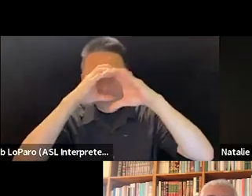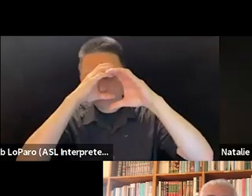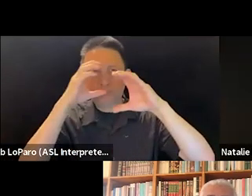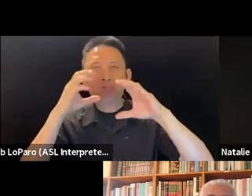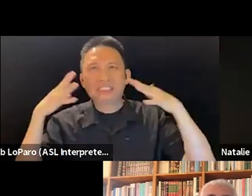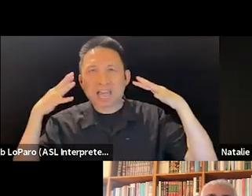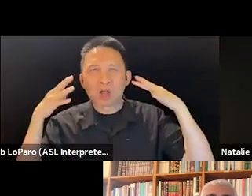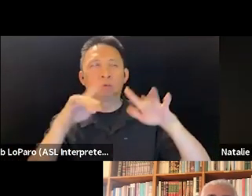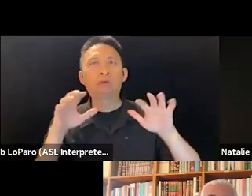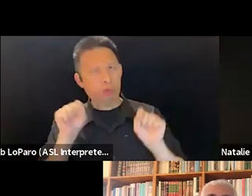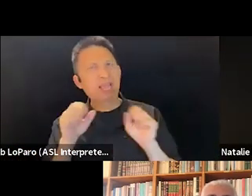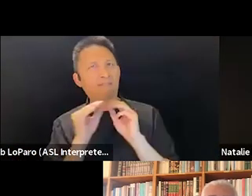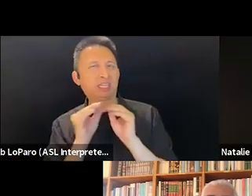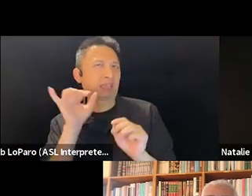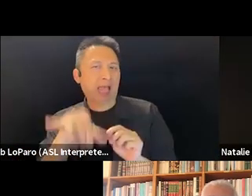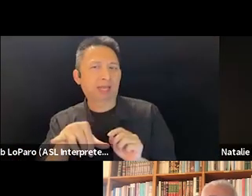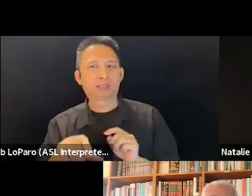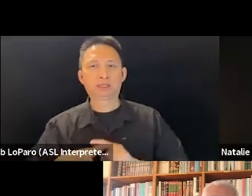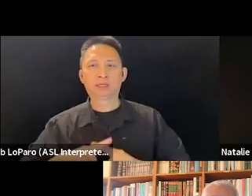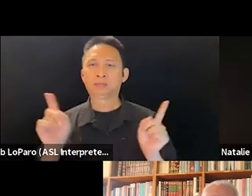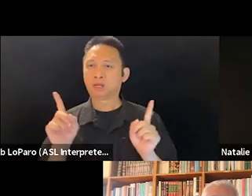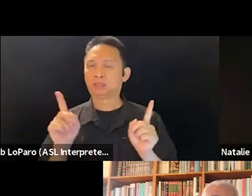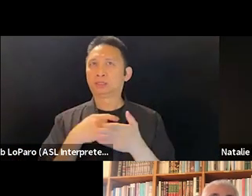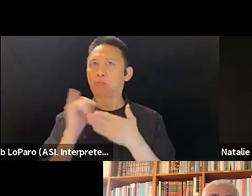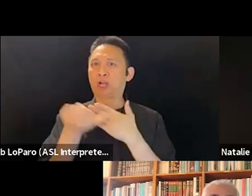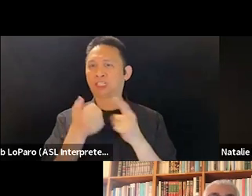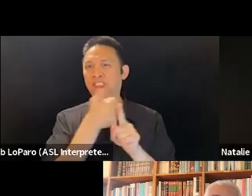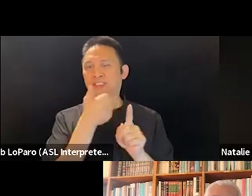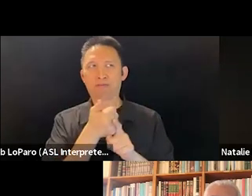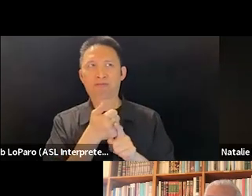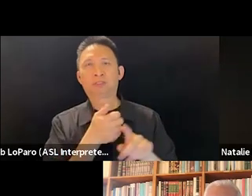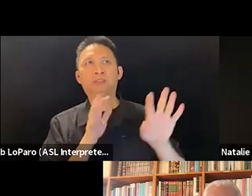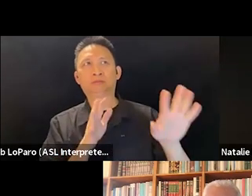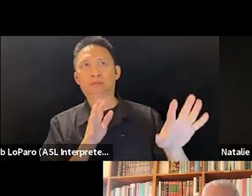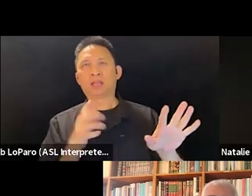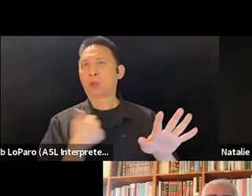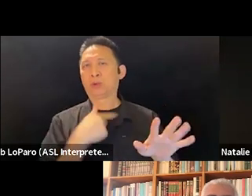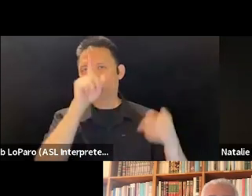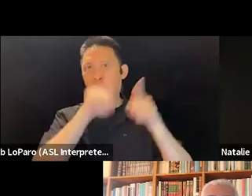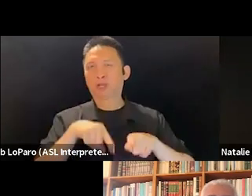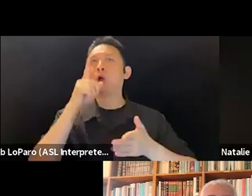not fulfilling what we agreed in on the treatment at the beginning, this is another matter.